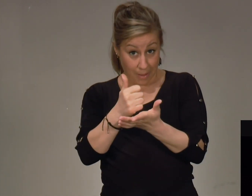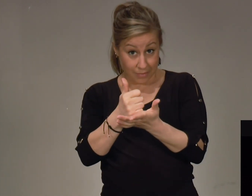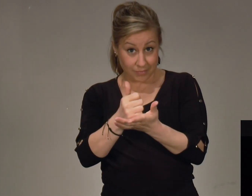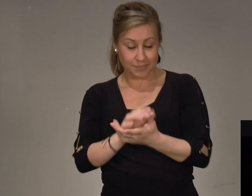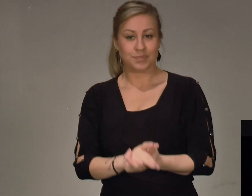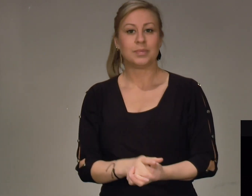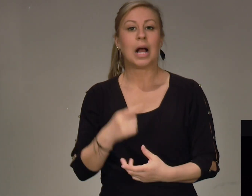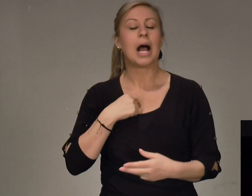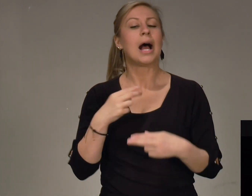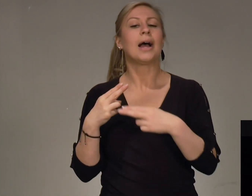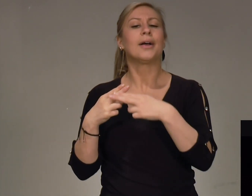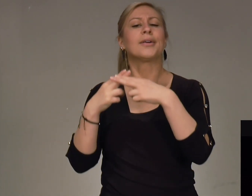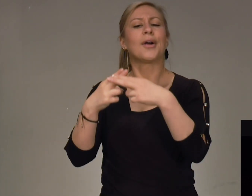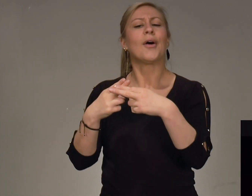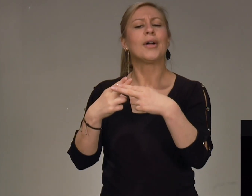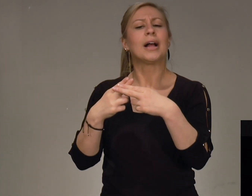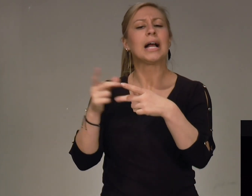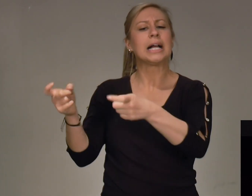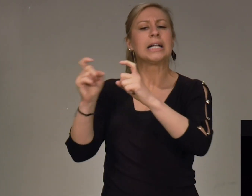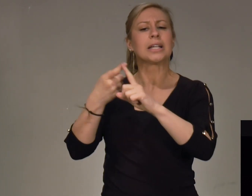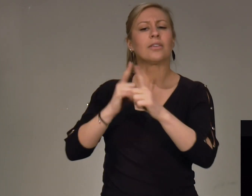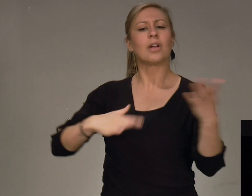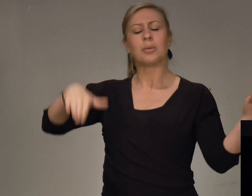this a gift from God because in verse 15 it says: